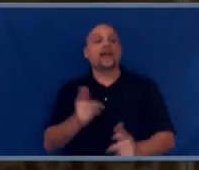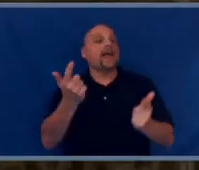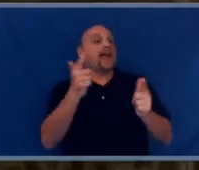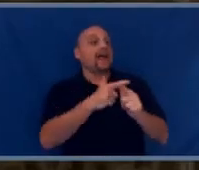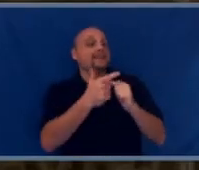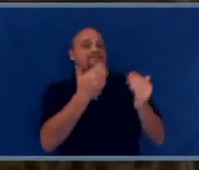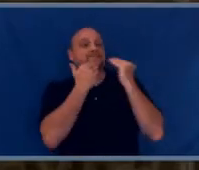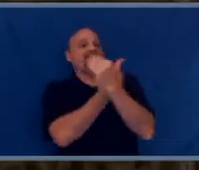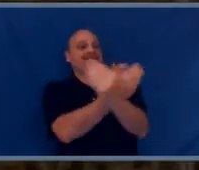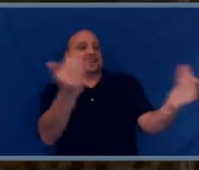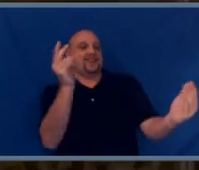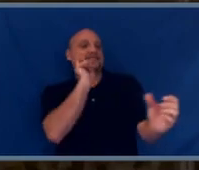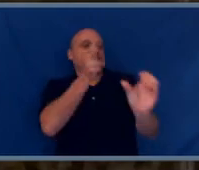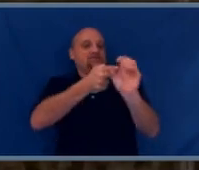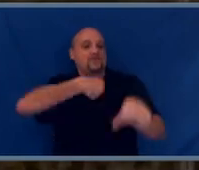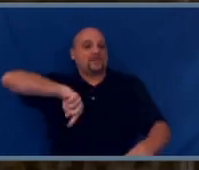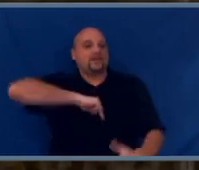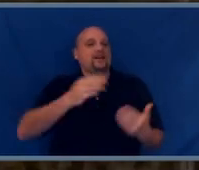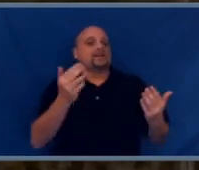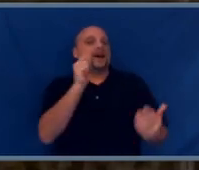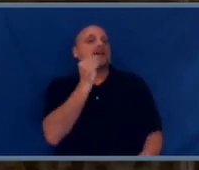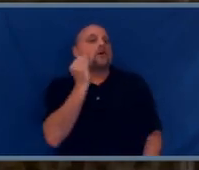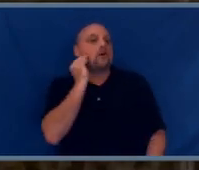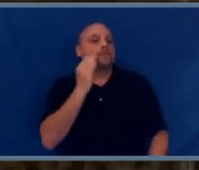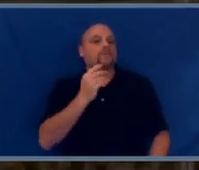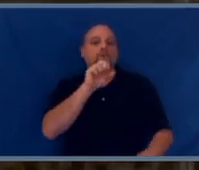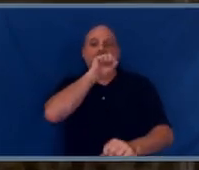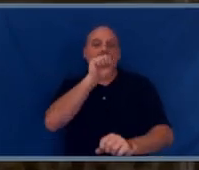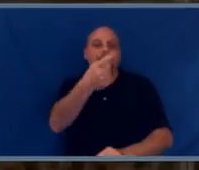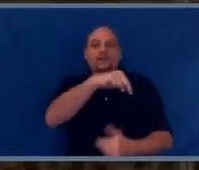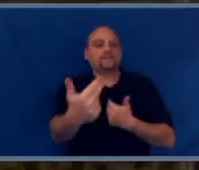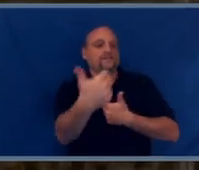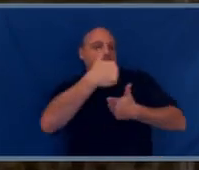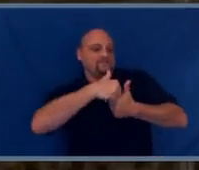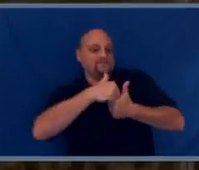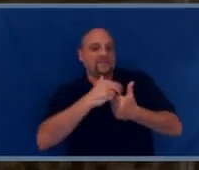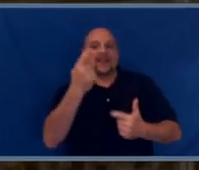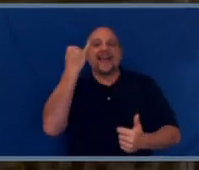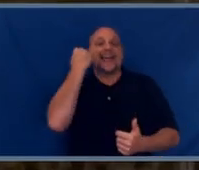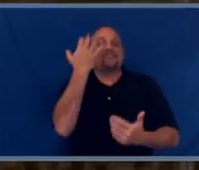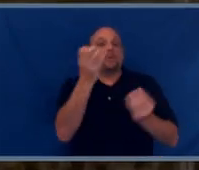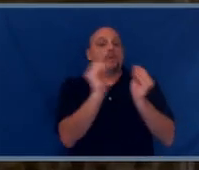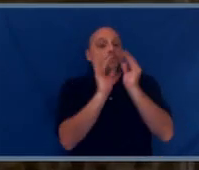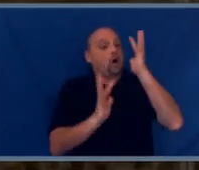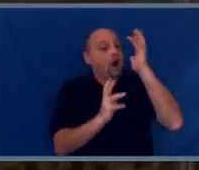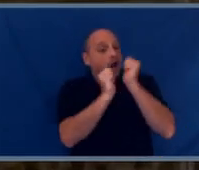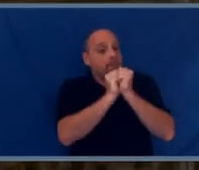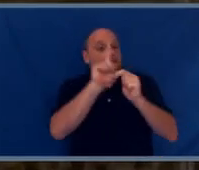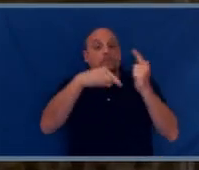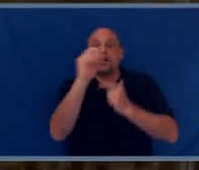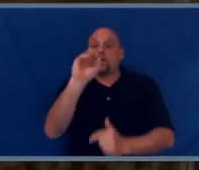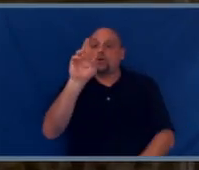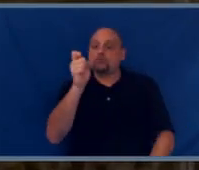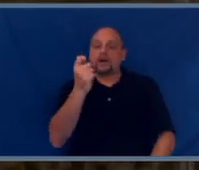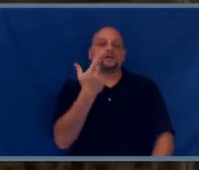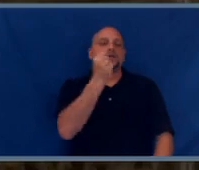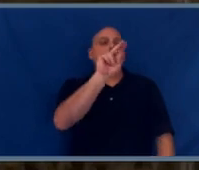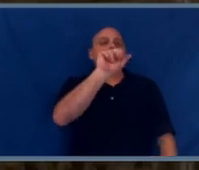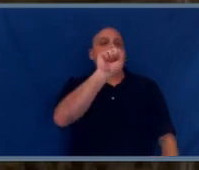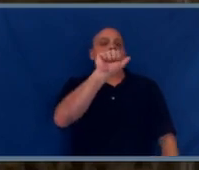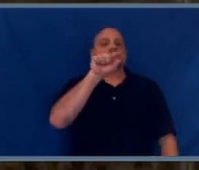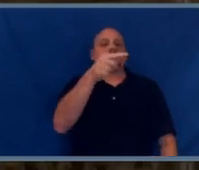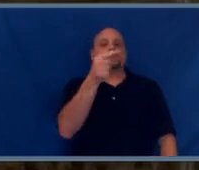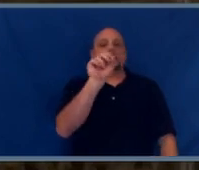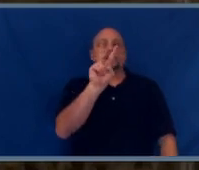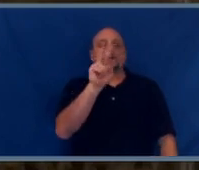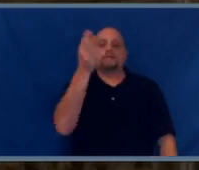WE LOVED HAVING YOU, MORE MOR ,